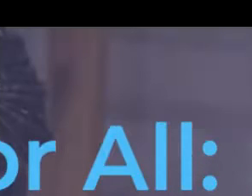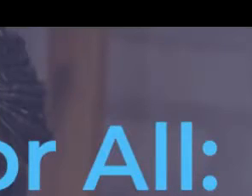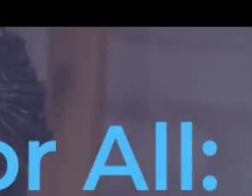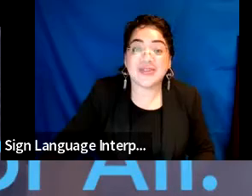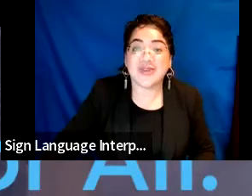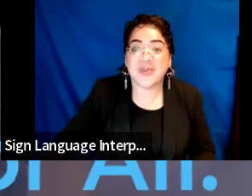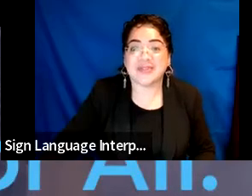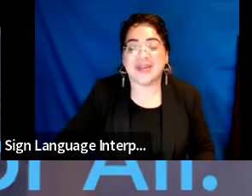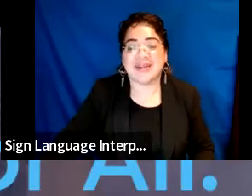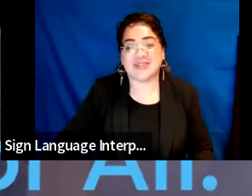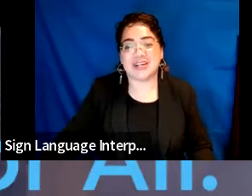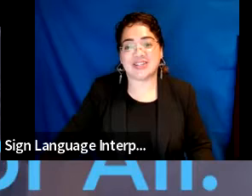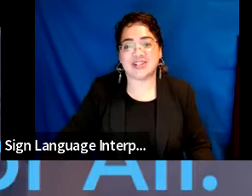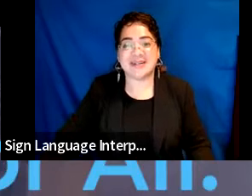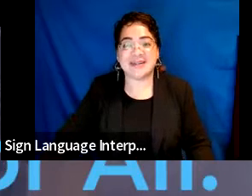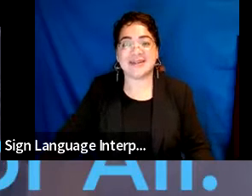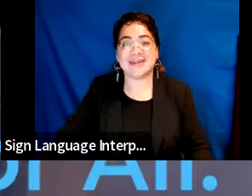Sign Language Interpreter | Paola Morales del Castillo, they: Uh, thank you so much for that introduction.